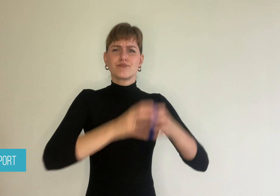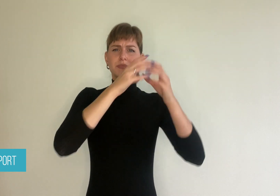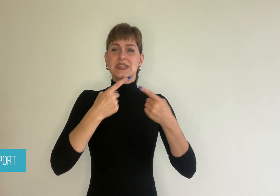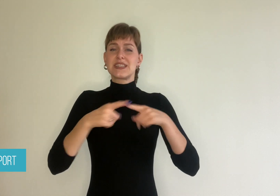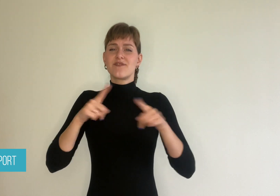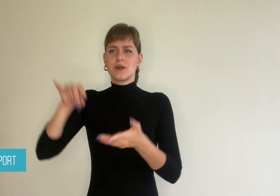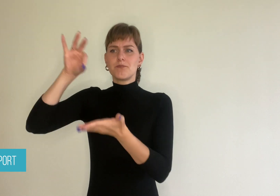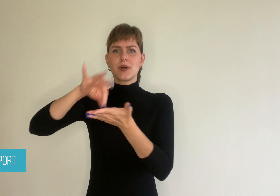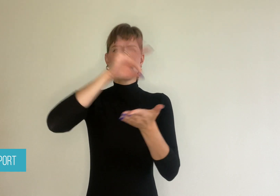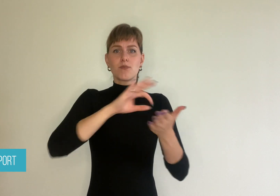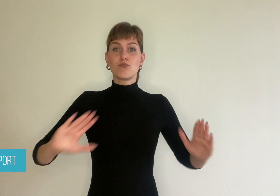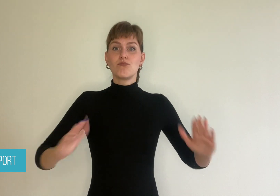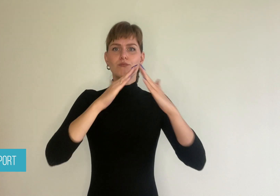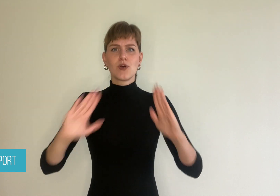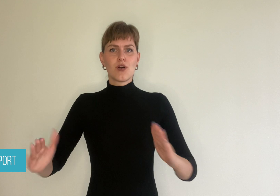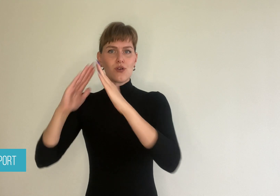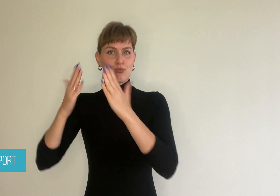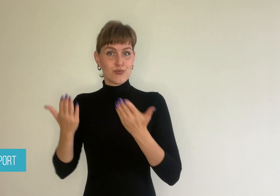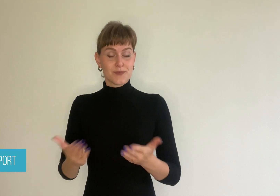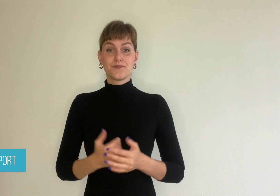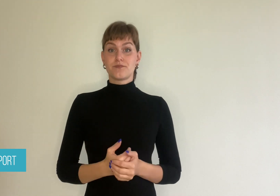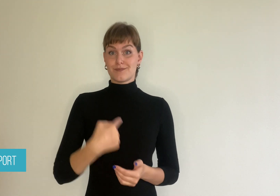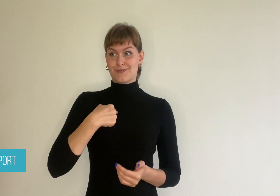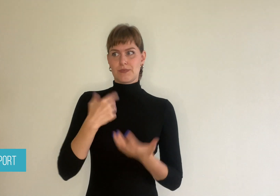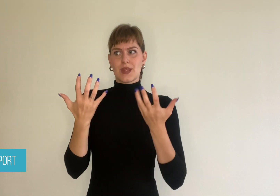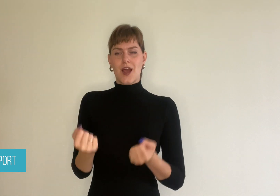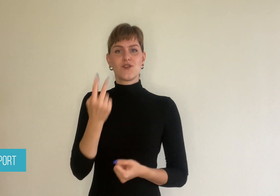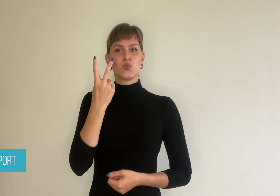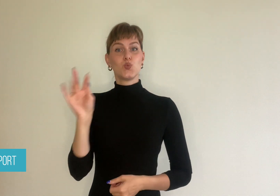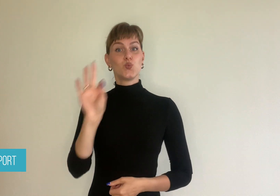with a Deaf group to trek to various mountains.